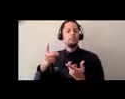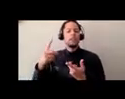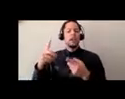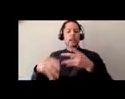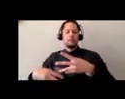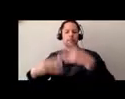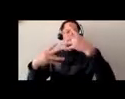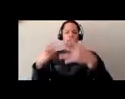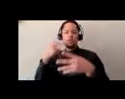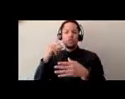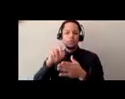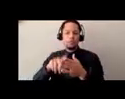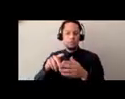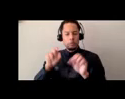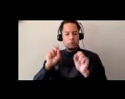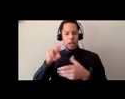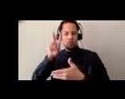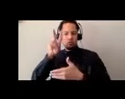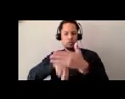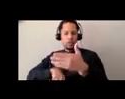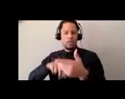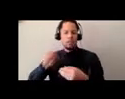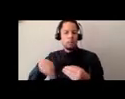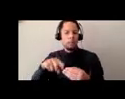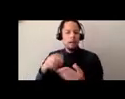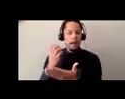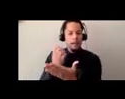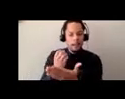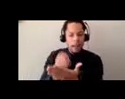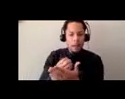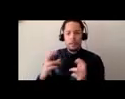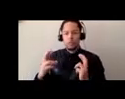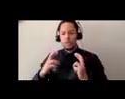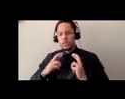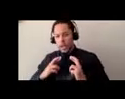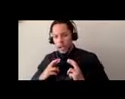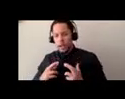income and the sources of that.